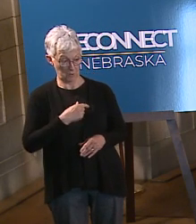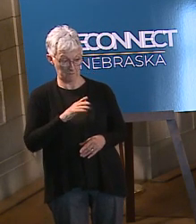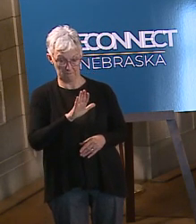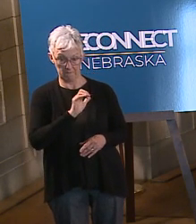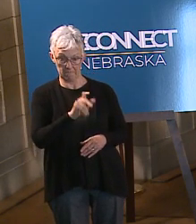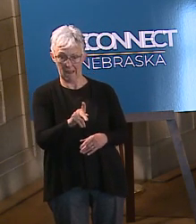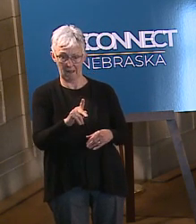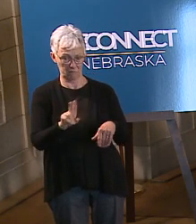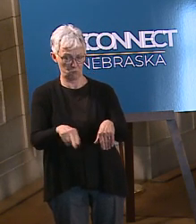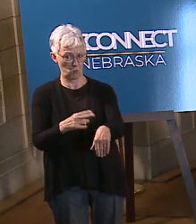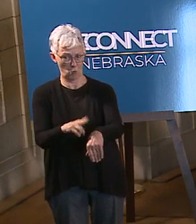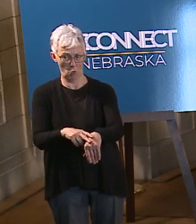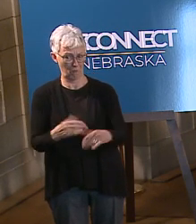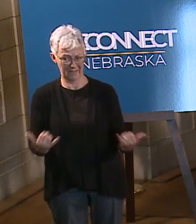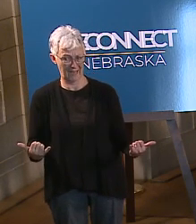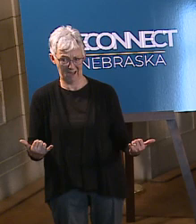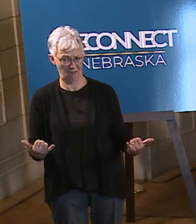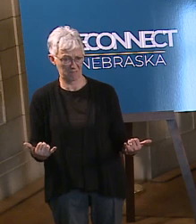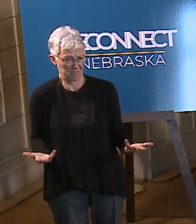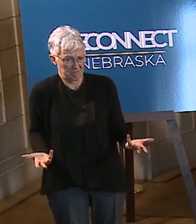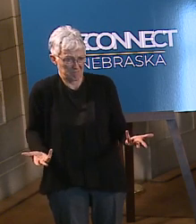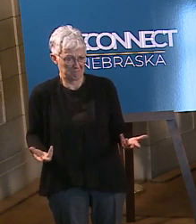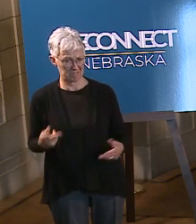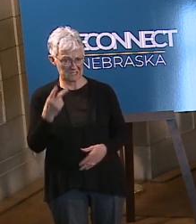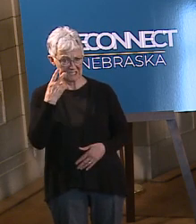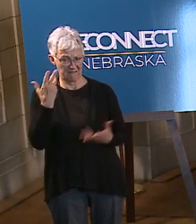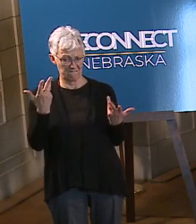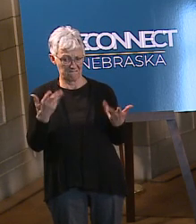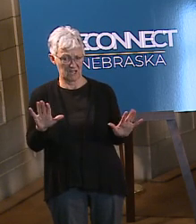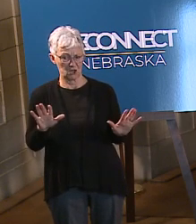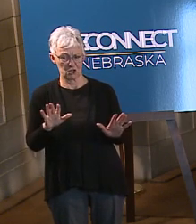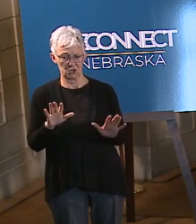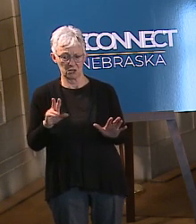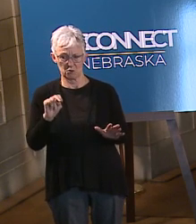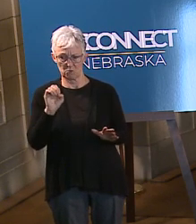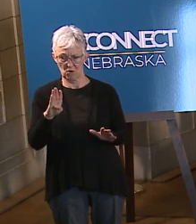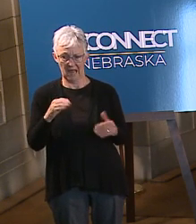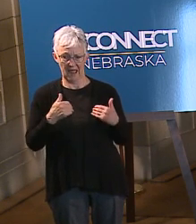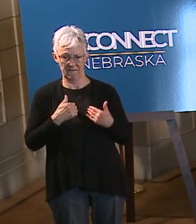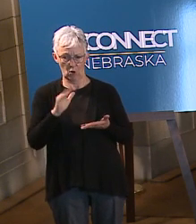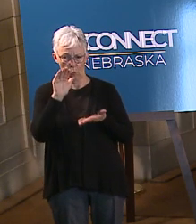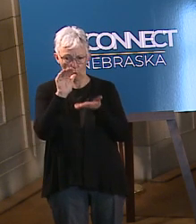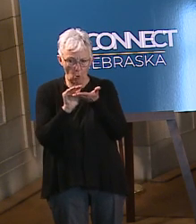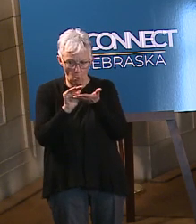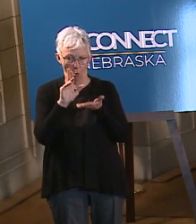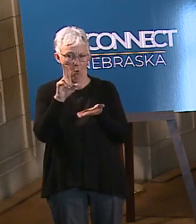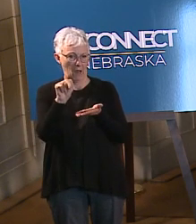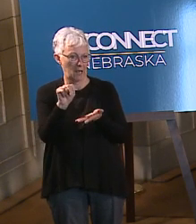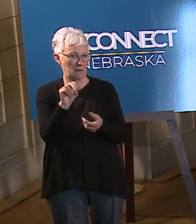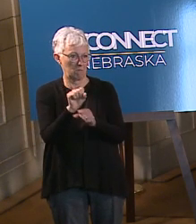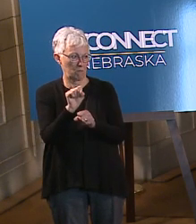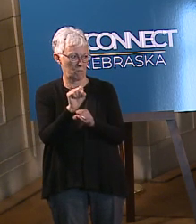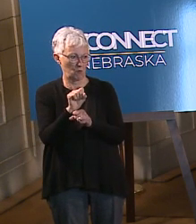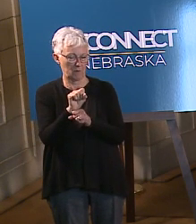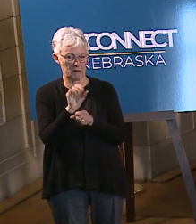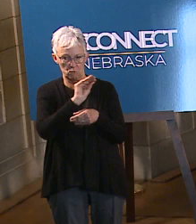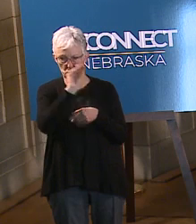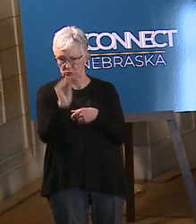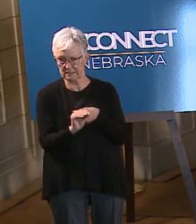UNEMPLOYMENT BENEFIT. WE ARE DISCONTINUING THAT BECAUSE WE ARE RETURNING TO NORMAL.